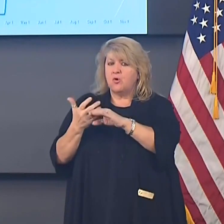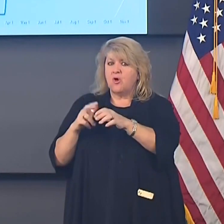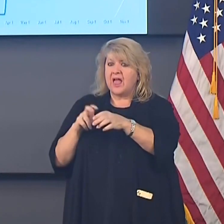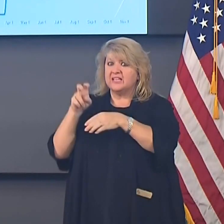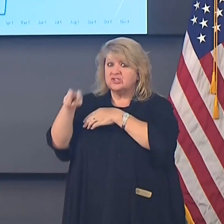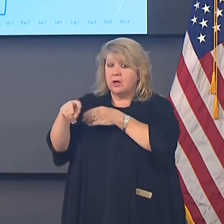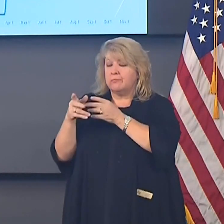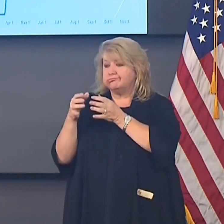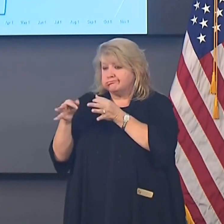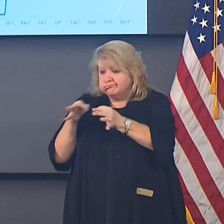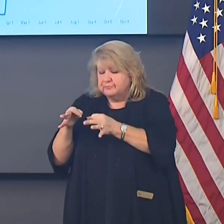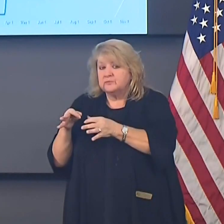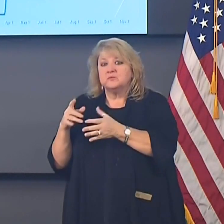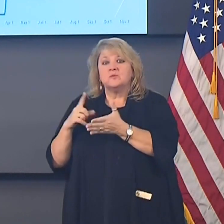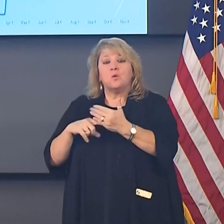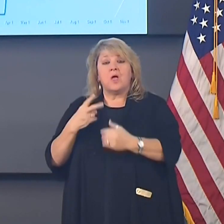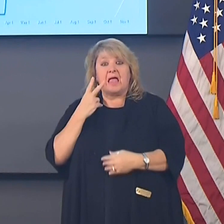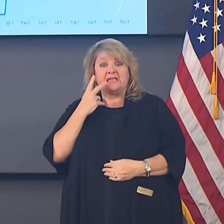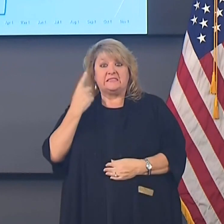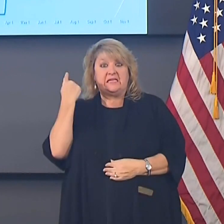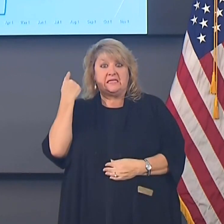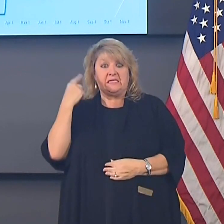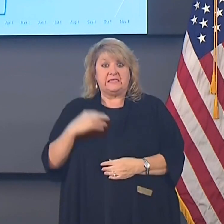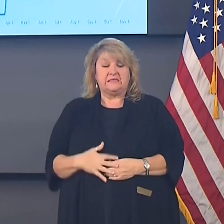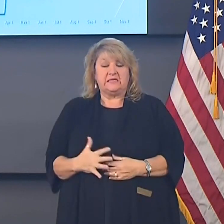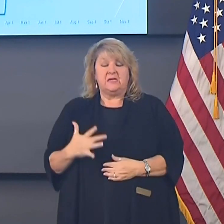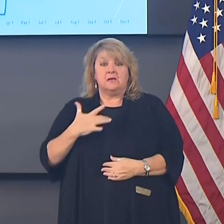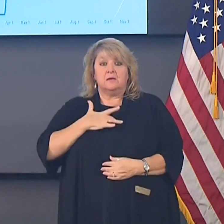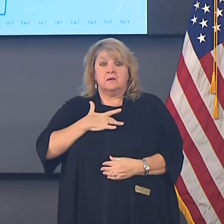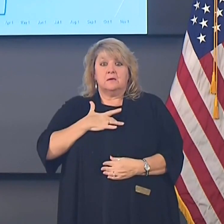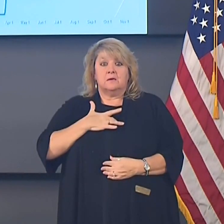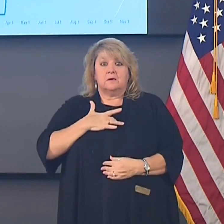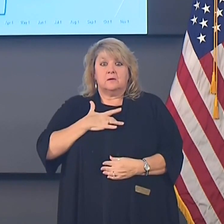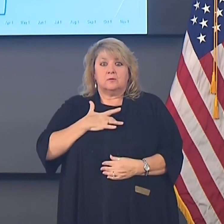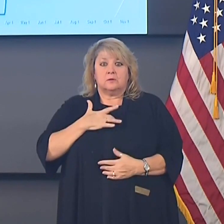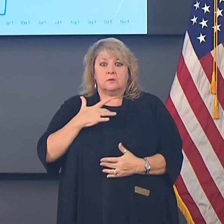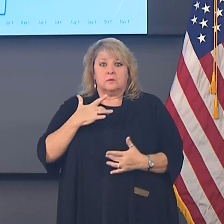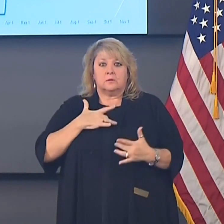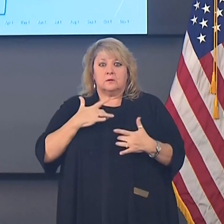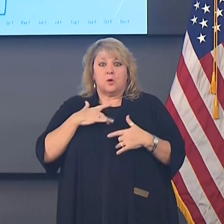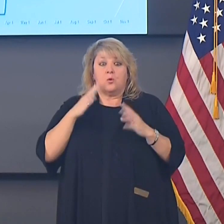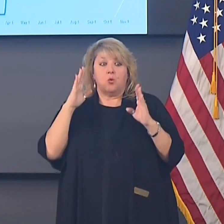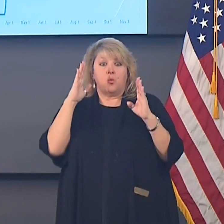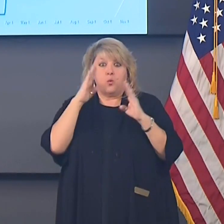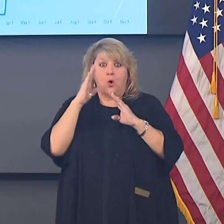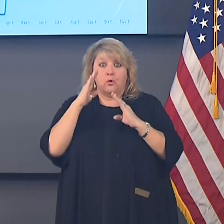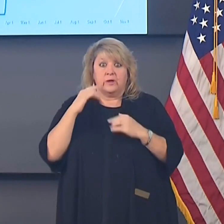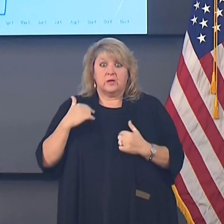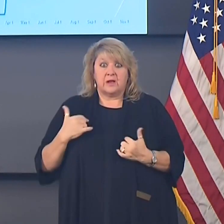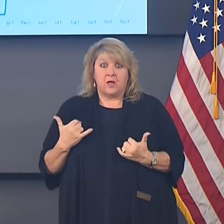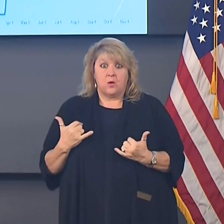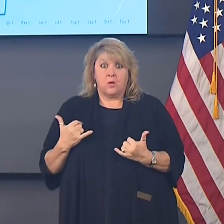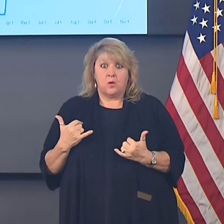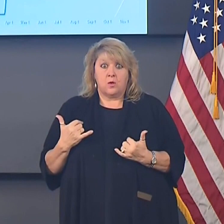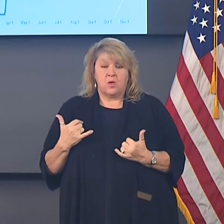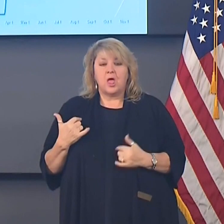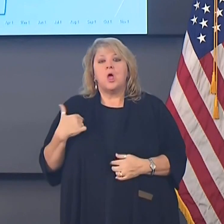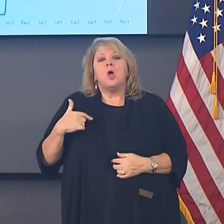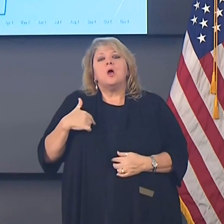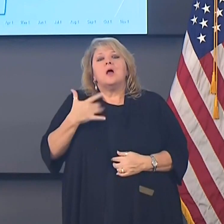AS MIKE MCDANIEL EXPLAINS ALL AS MIKE MCDANIEL EXPLAINS ALL NORTH AS MIKE MCDANIEL EXPLAINS ALL NORTH SHORE AS MIKE MCDANIEL EXPLAINS ALL NORTH SHORE PARISHES AS MIKE MCDANIEL EXPLAINS ALL NORTH SHORE PARISHES ARE AS MIKE MCDANIEL EXPLAINS ALL NORTH SHORE PARISHES ARE BEING NORTH SHORE PARISHES ARE BEING NORTH SHORE PARISHES ARE BEING HIT NORTH SHORE PARISHES ARE BEING HIT WITH NORTH SHORE PARISHES ARE BEING HIT WITH THE NORTH SHORE PARISHES ARE BEING HIT WITH THE SURGE. HIT WITH THE SURGE. HIT WITH THE SURGE. WHAT HIT WITH THE SURGE. WHAT WE'RE HIT WITH THE SURGE. WHAT WE'RE SEEING HIT WITH THE SURGE. WHAT WE'RE SEEING NOW HIT WITH THE SURGE. WHAT WE'RE SEEING NOW IS HIT WITH THE SURGE. WHAT WE'RE SEEING NOW IS AS WHAT WE'RE SEEING NOW IS AS WHAT WE'RE SEEING NOW IS AS CONCERNING WHAT WE'RE SEEING NOW IS AS CONCERNING AS WHAT WE'RE SEEING NOW IS AS CONCERNING AS IT